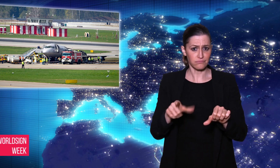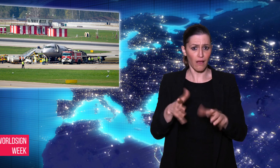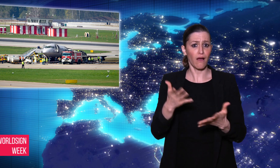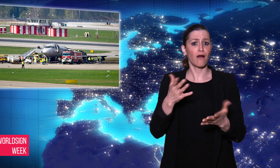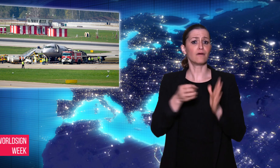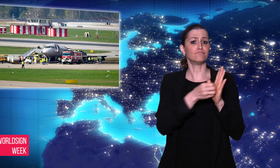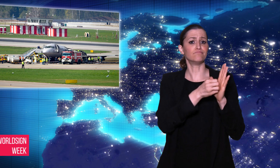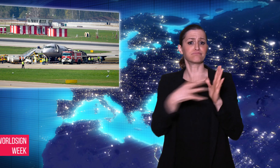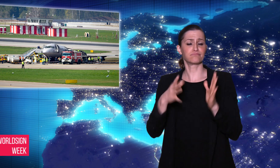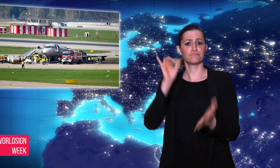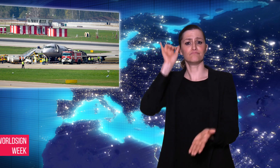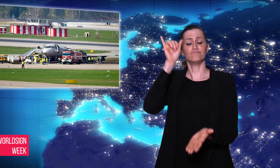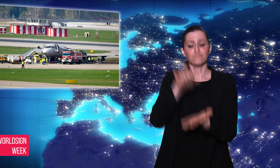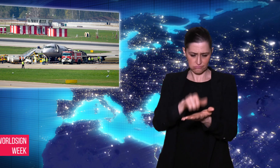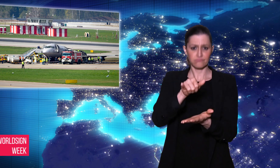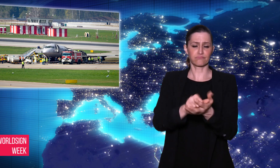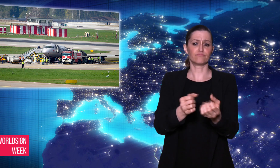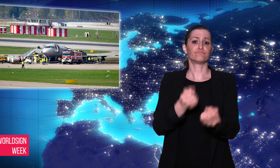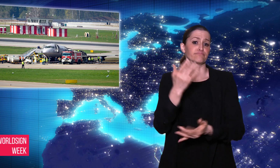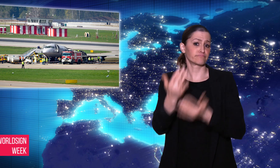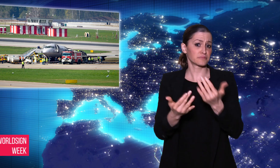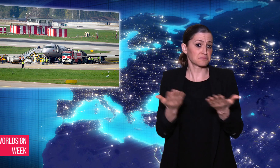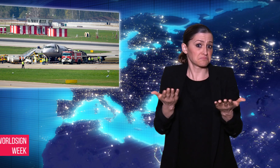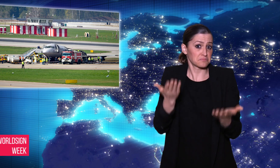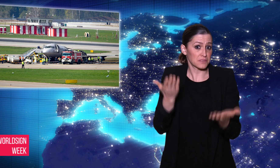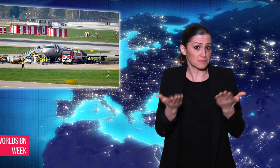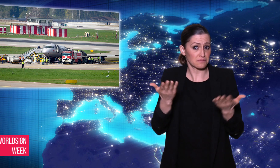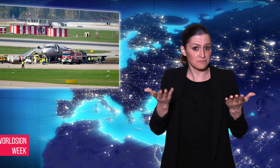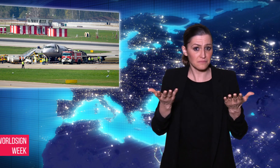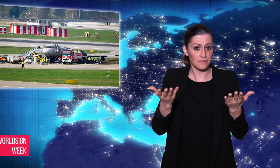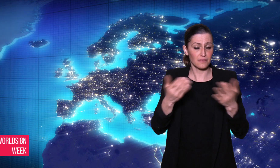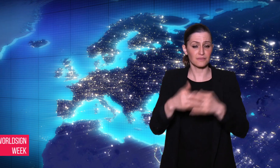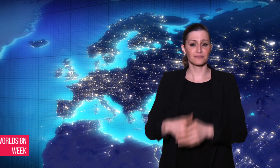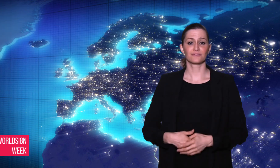equipment failure.